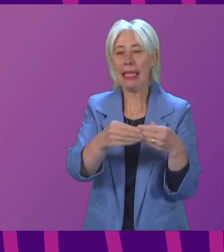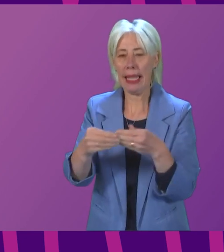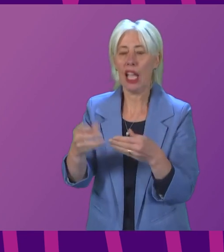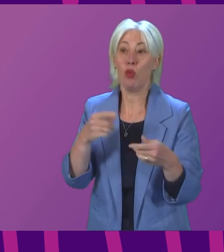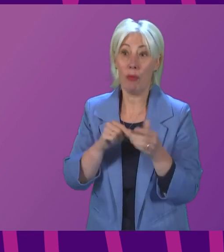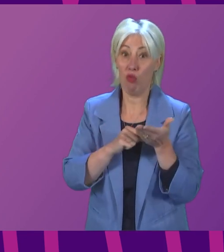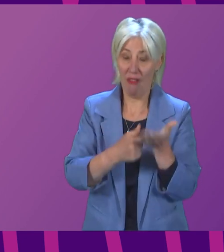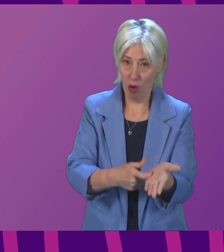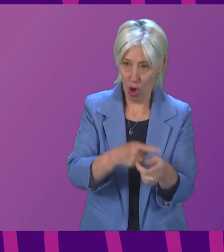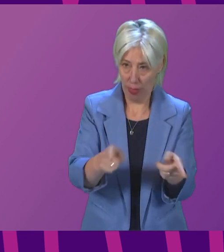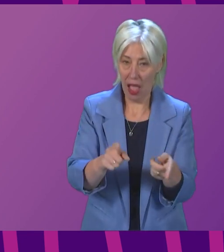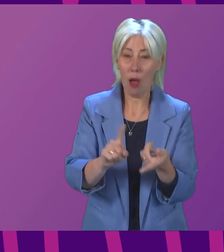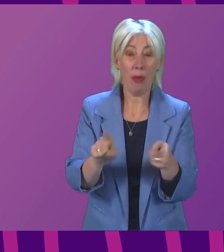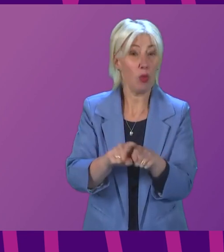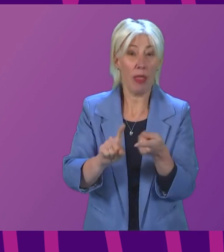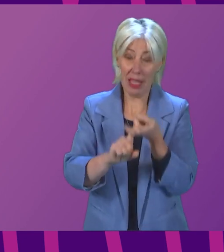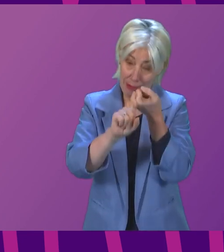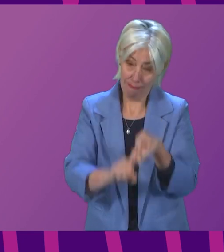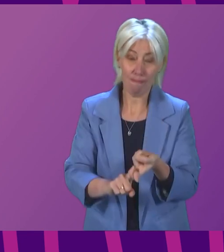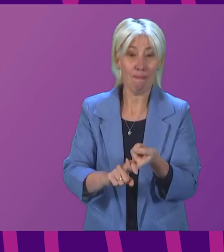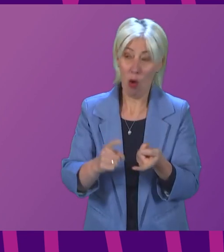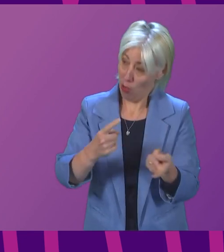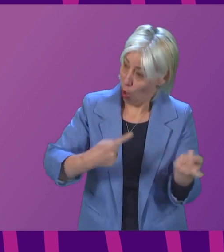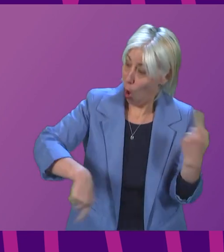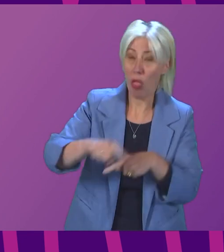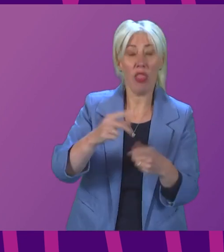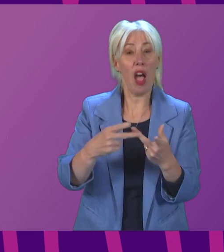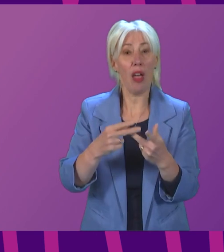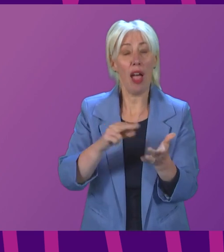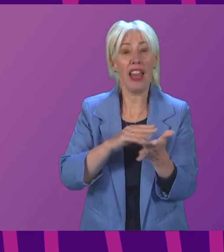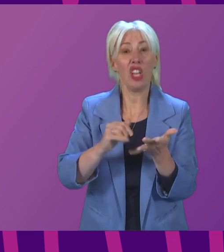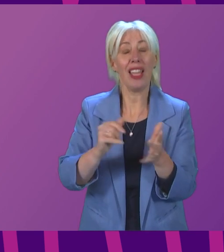That is underpinned in Scotland by the full range of NHS services, including primary care